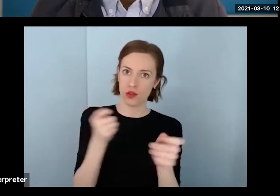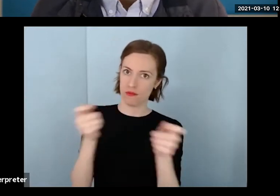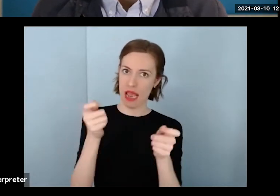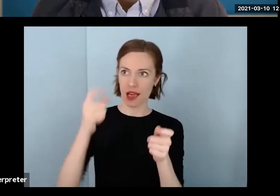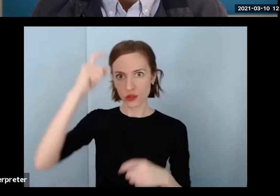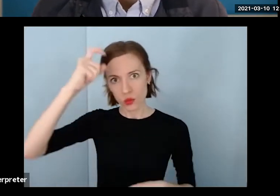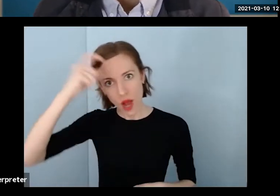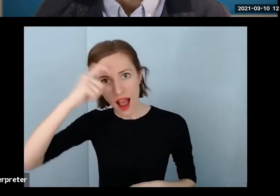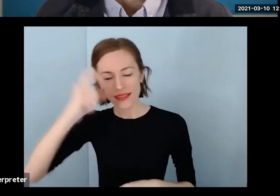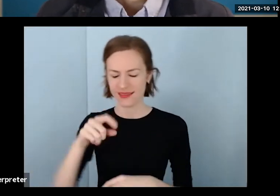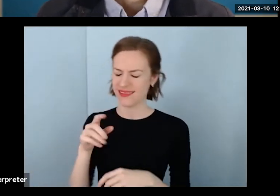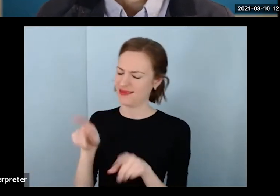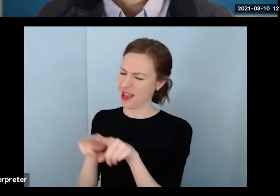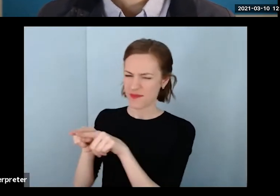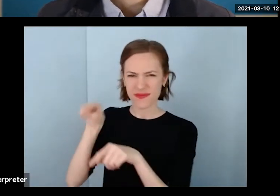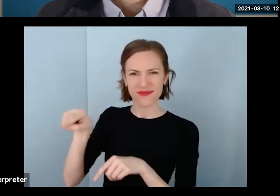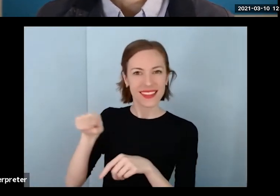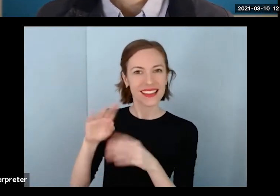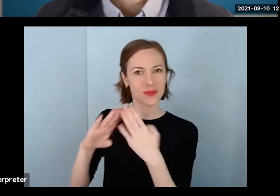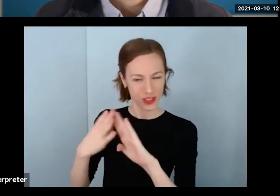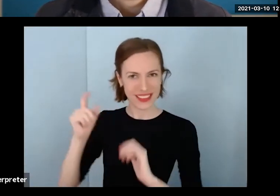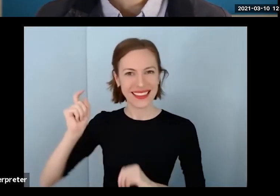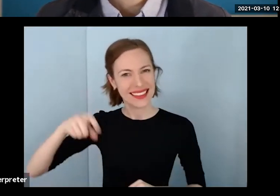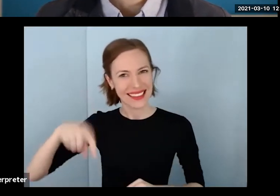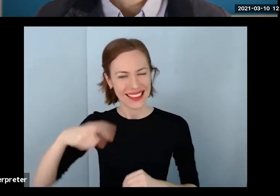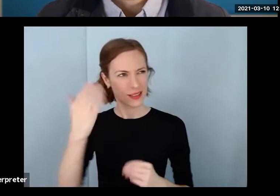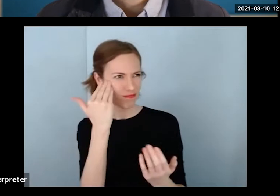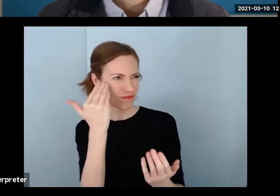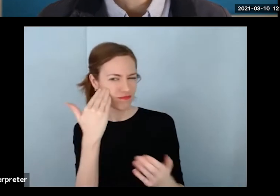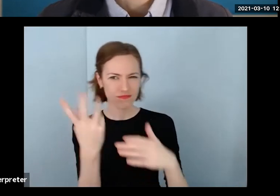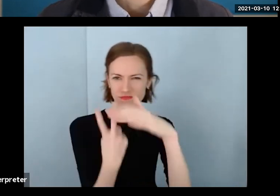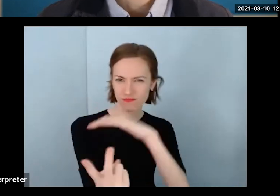So what do we know about the effects of encouraging people to question, inaccurate source of information.